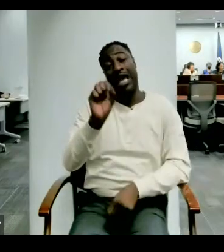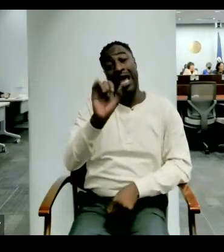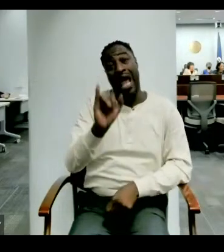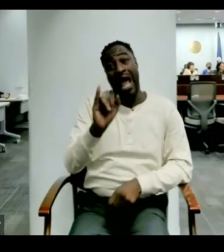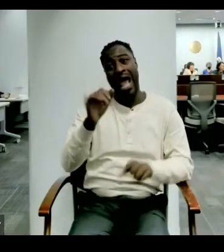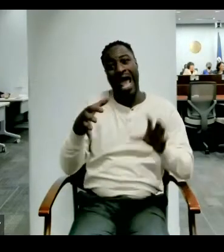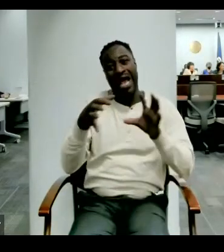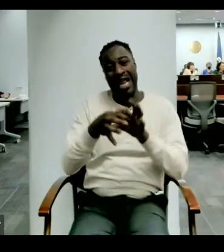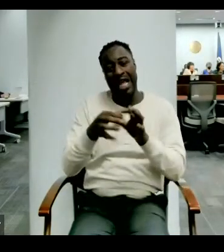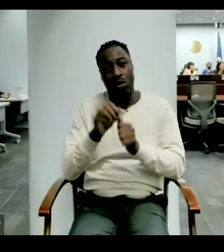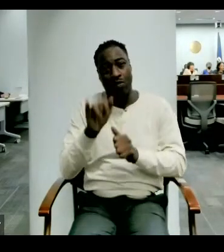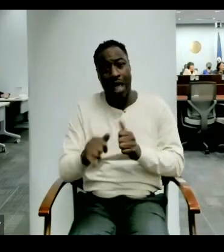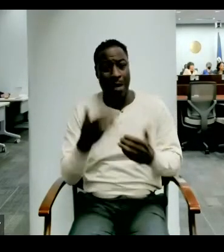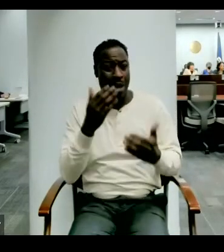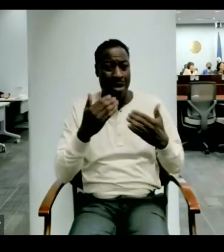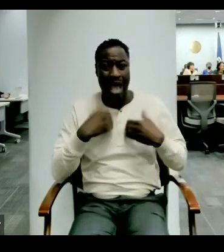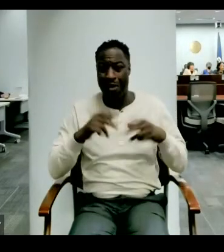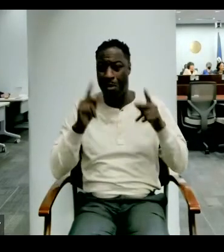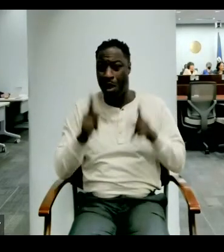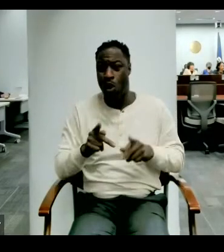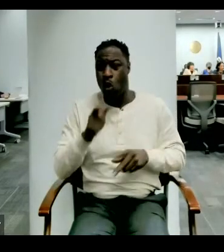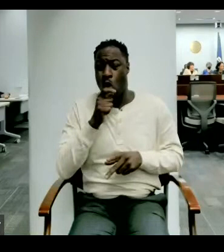that p you may have an employer that's wonderful on accommodations generally,